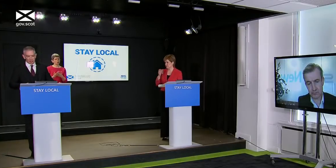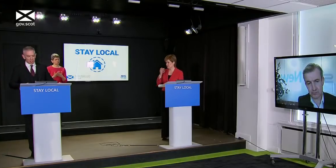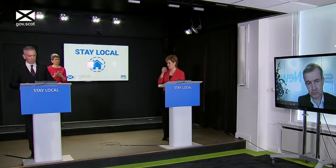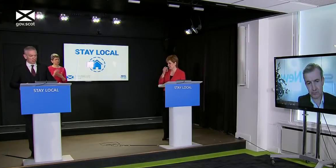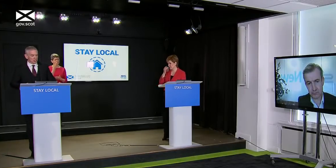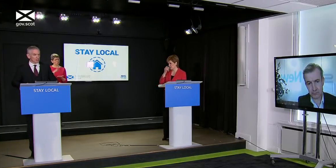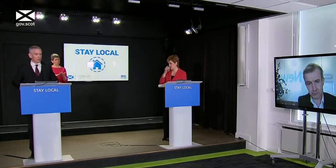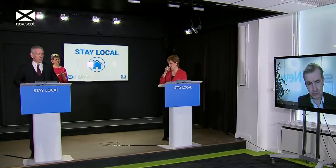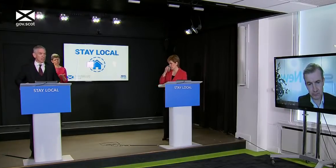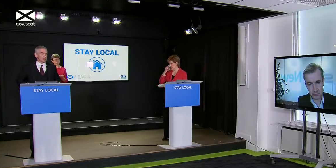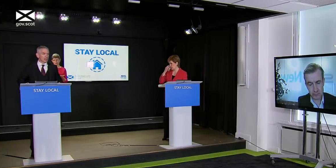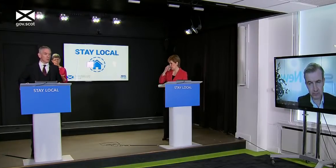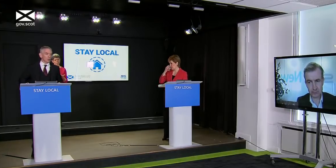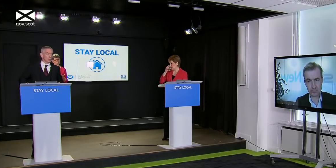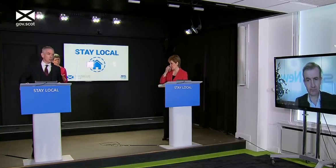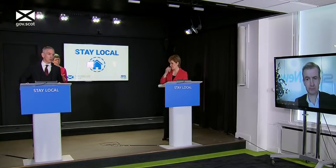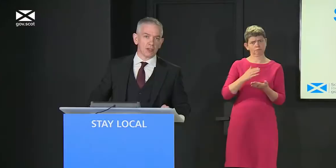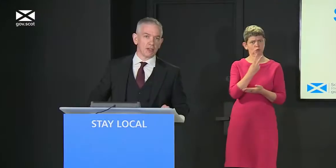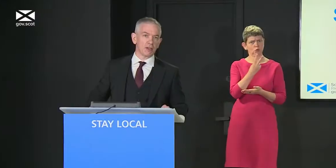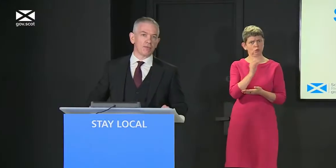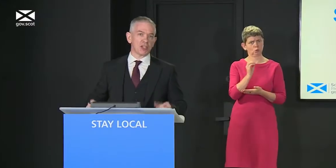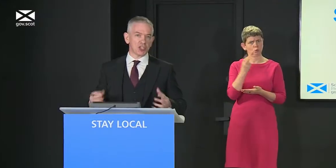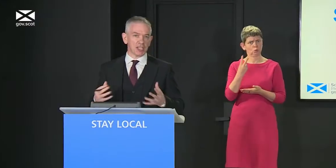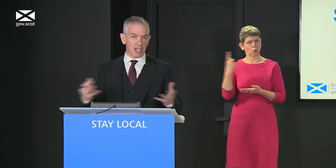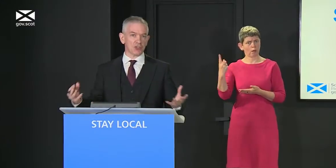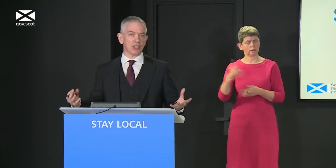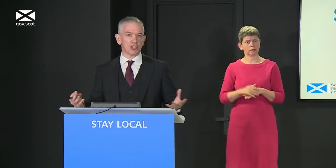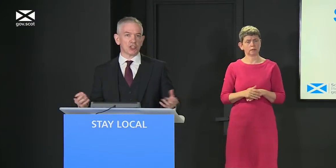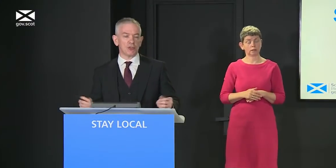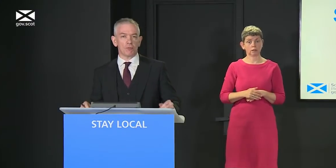since the start of the year and when you look at the infection case rate just now